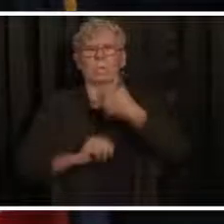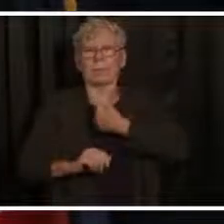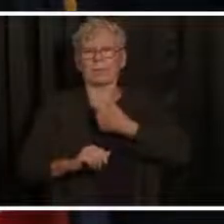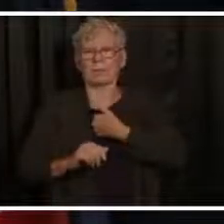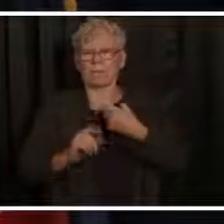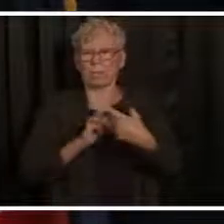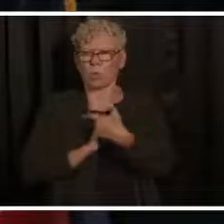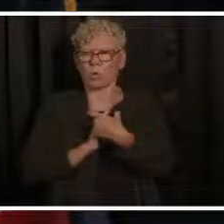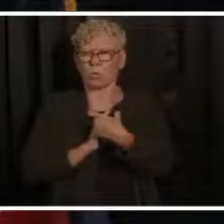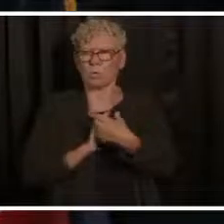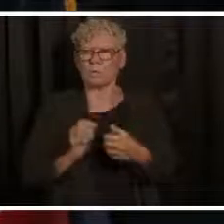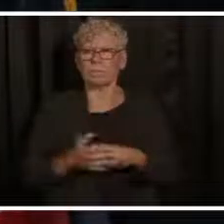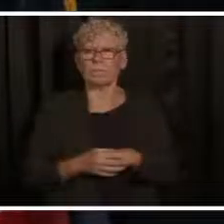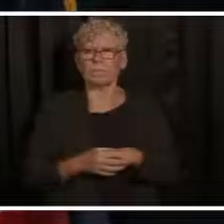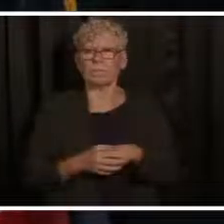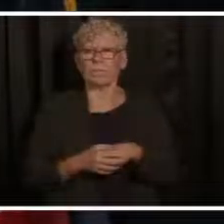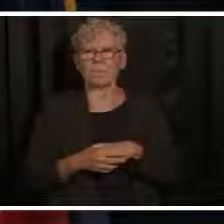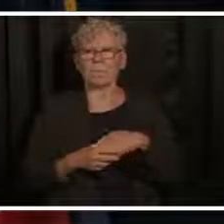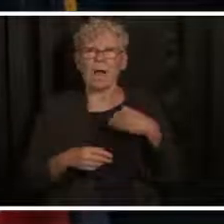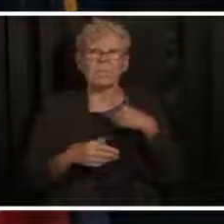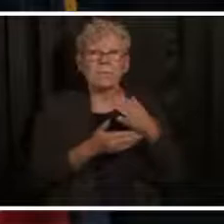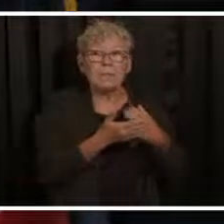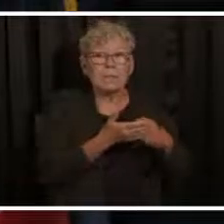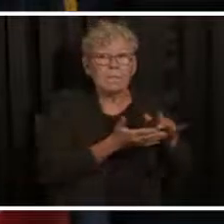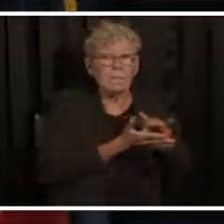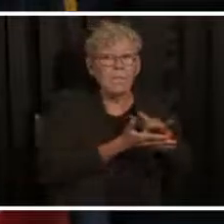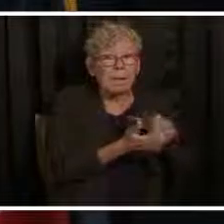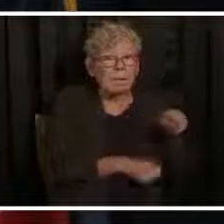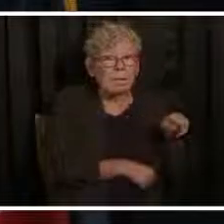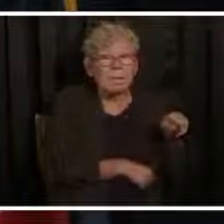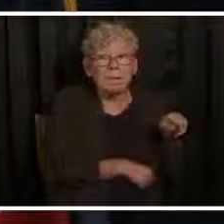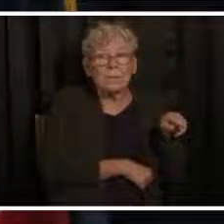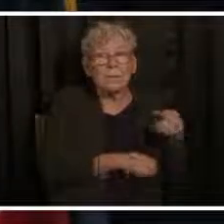available for COVID with very strong therapeutic results. Now, this is very different than the case a year and a half